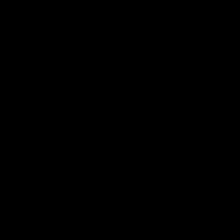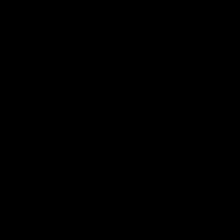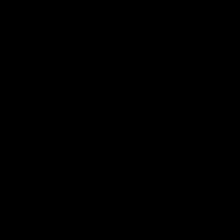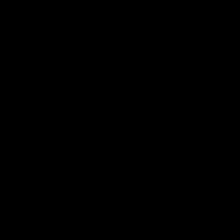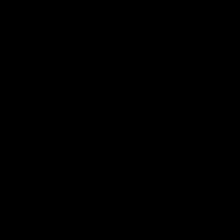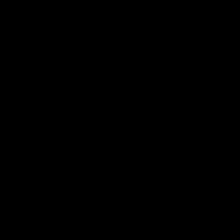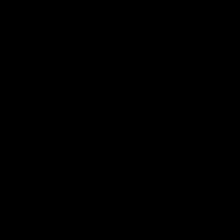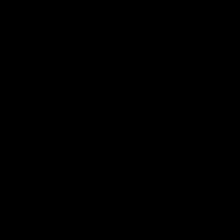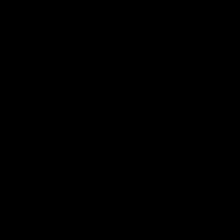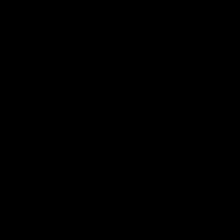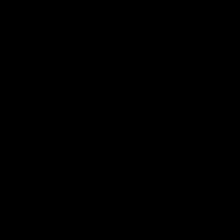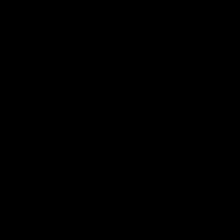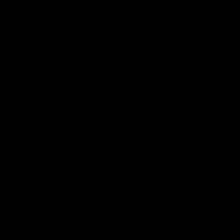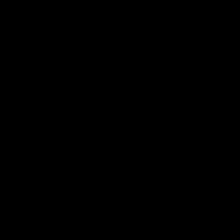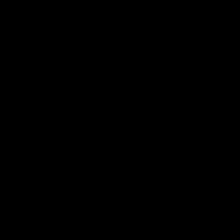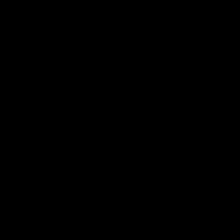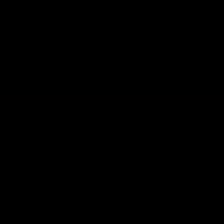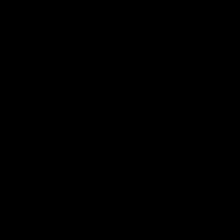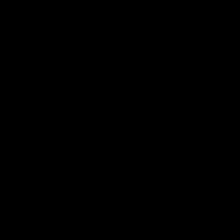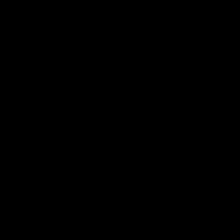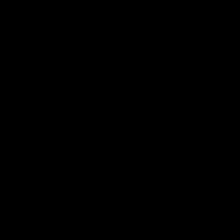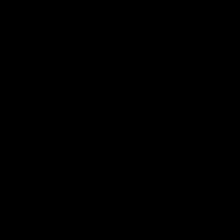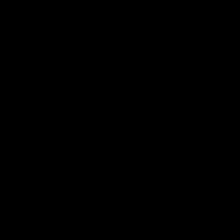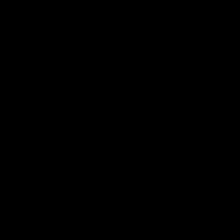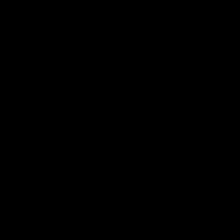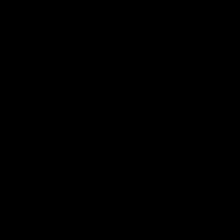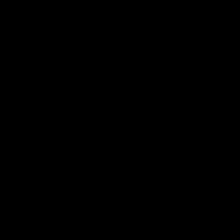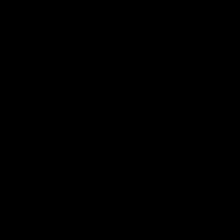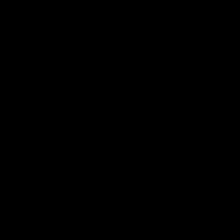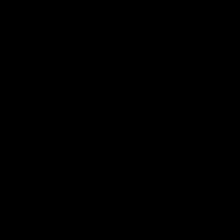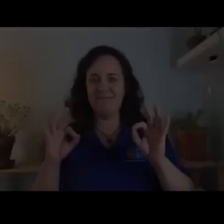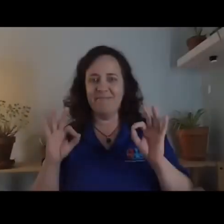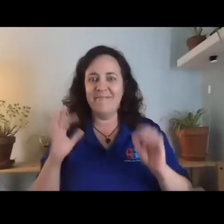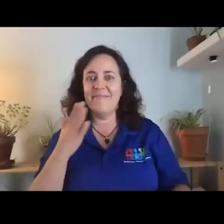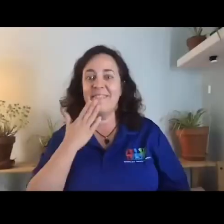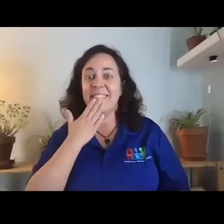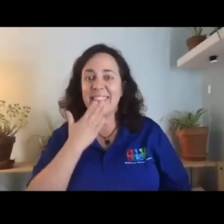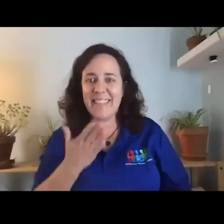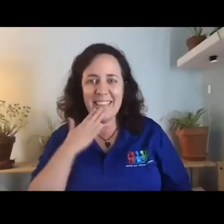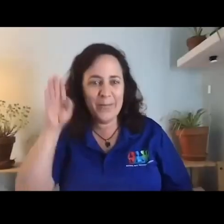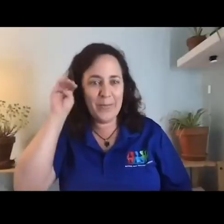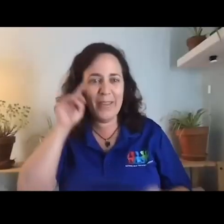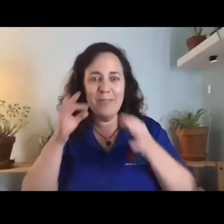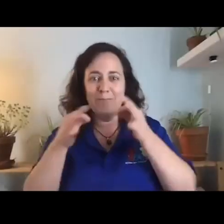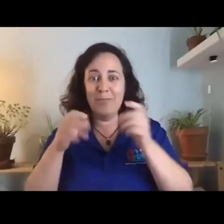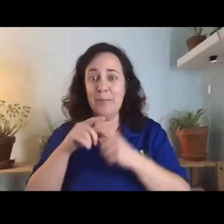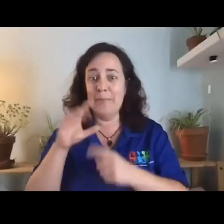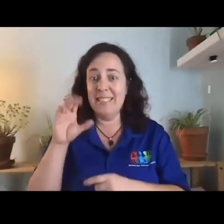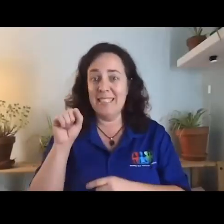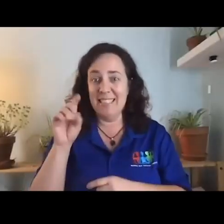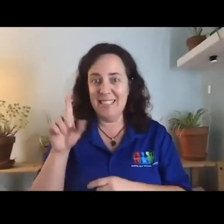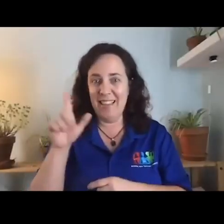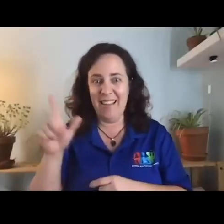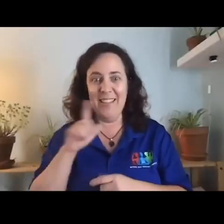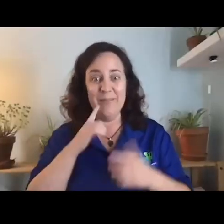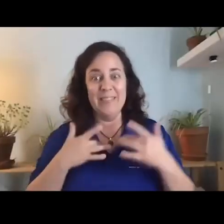> Wonderful!